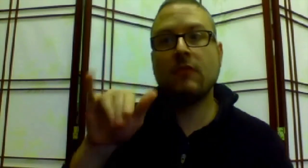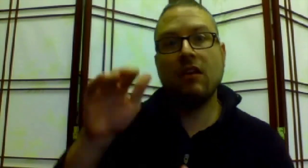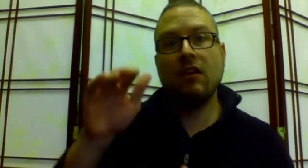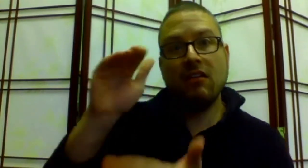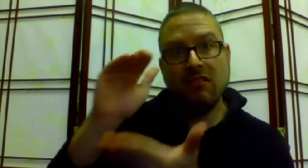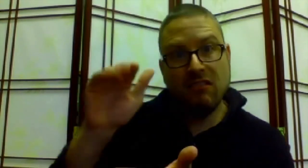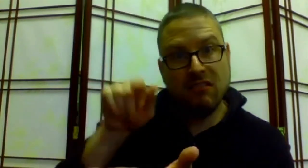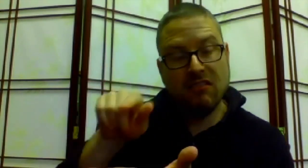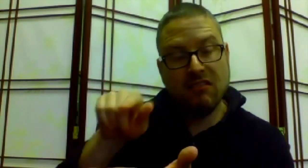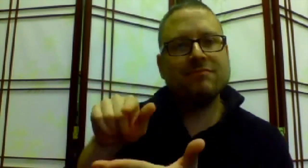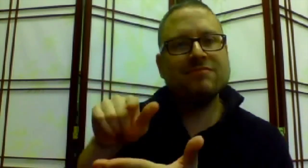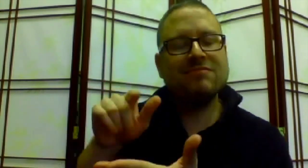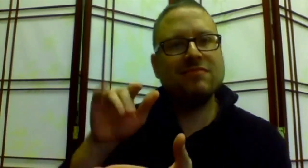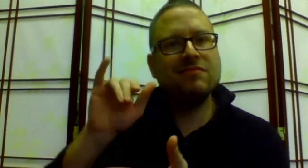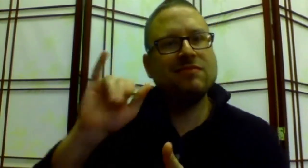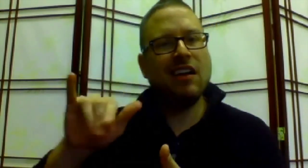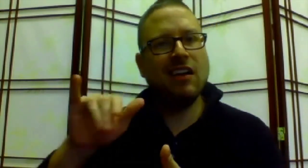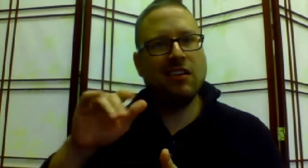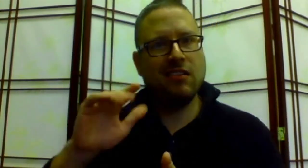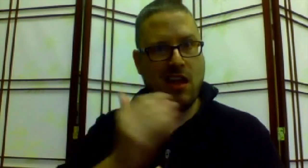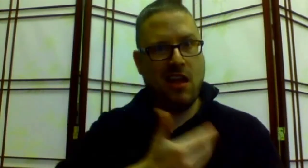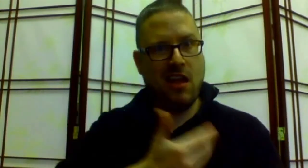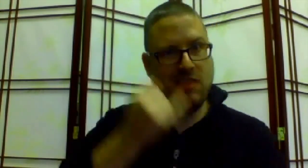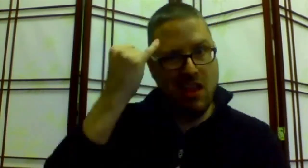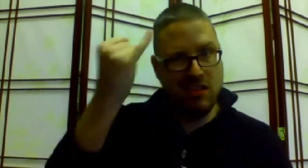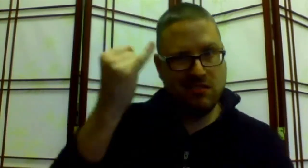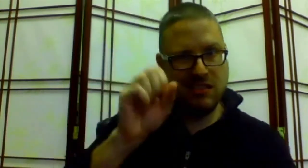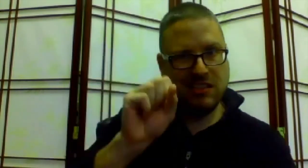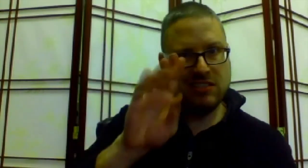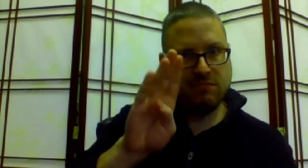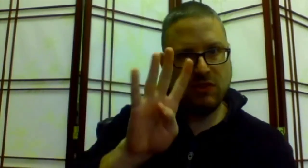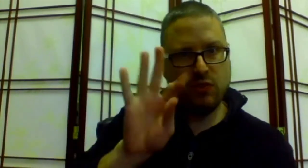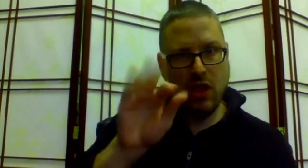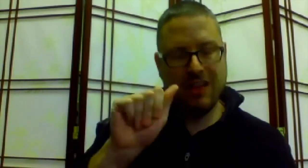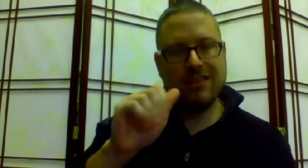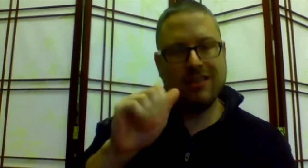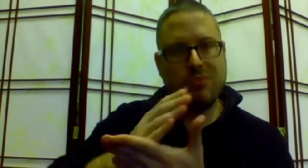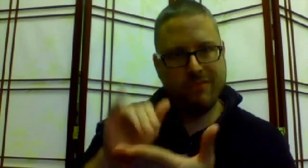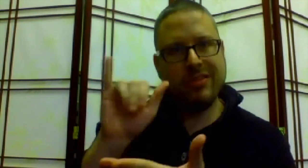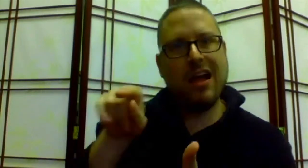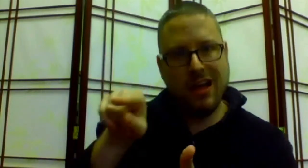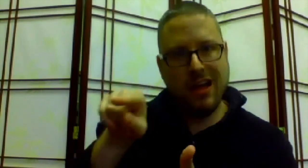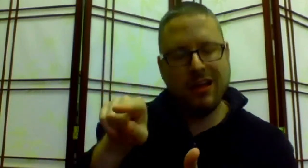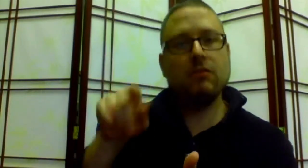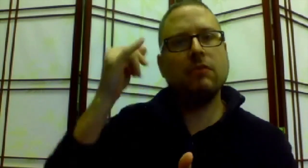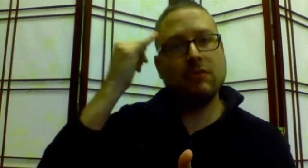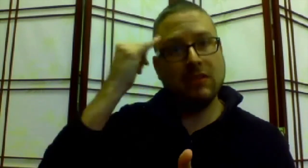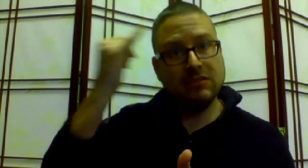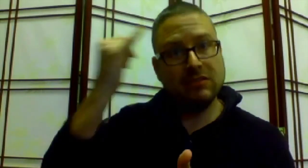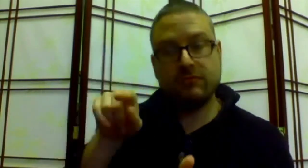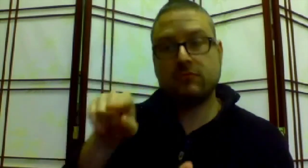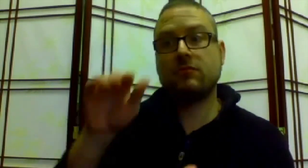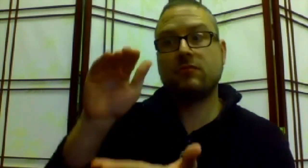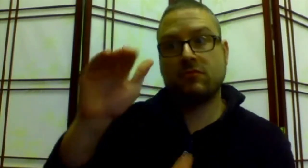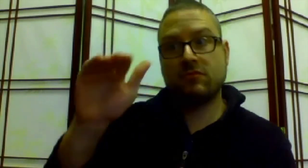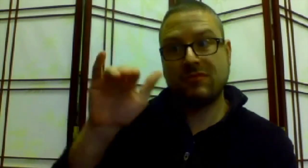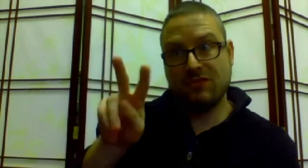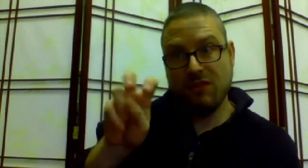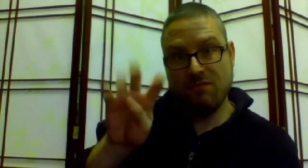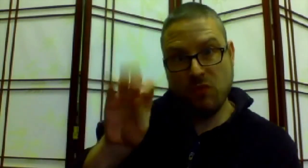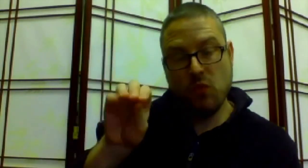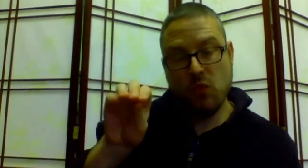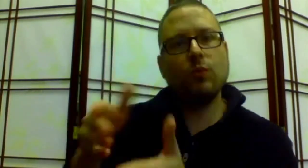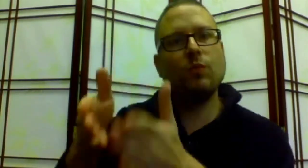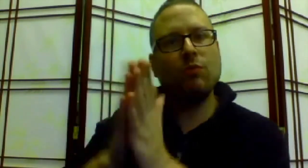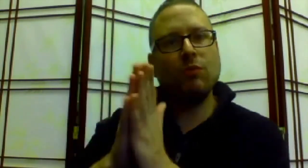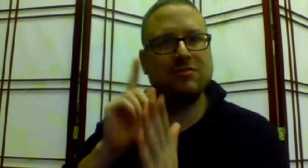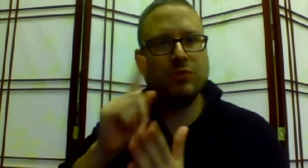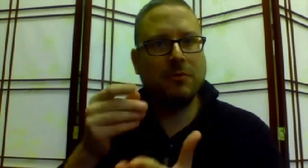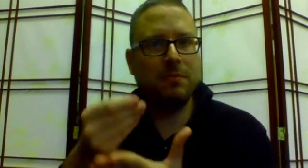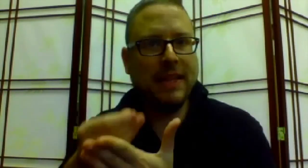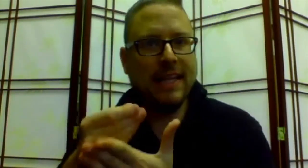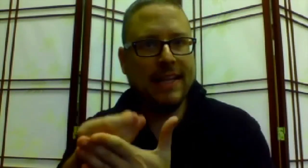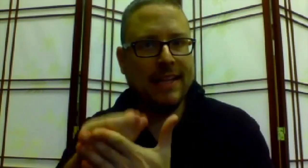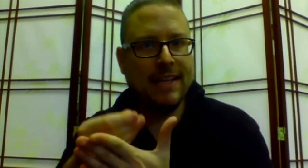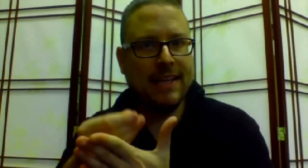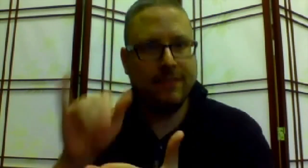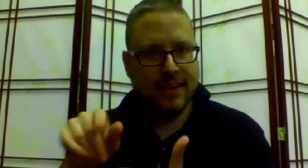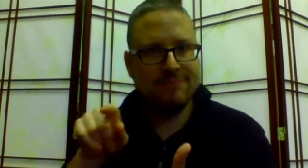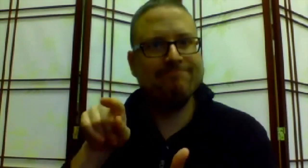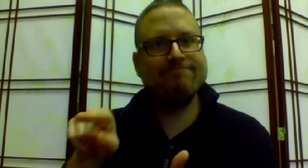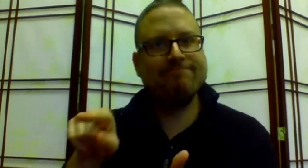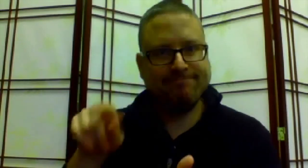There are about 2400 requests for funds from that budget.